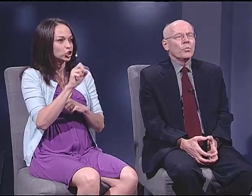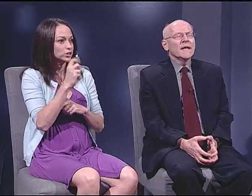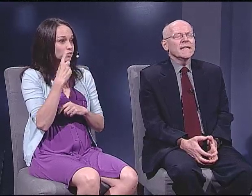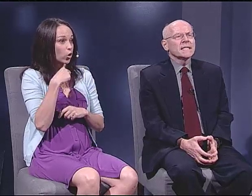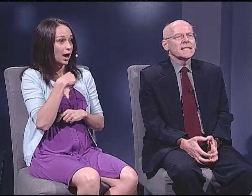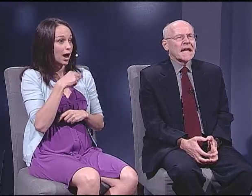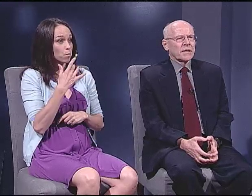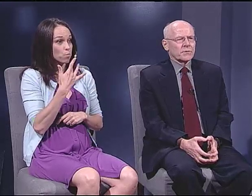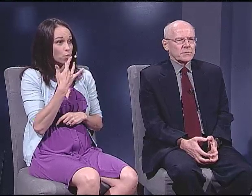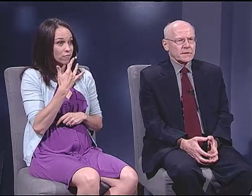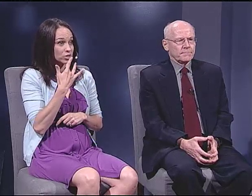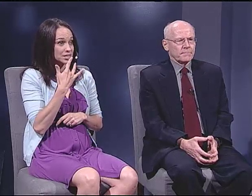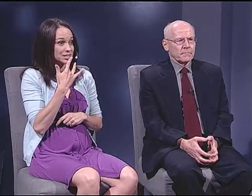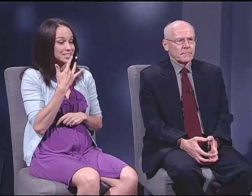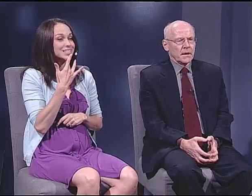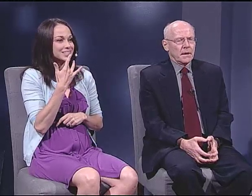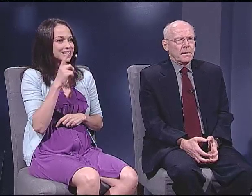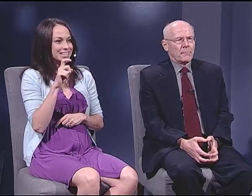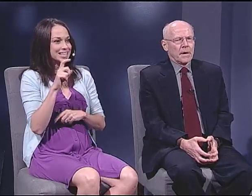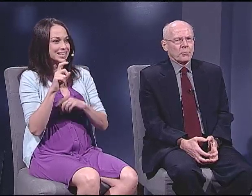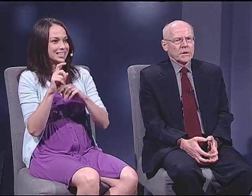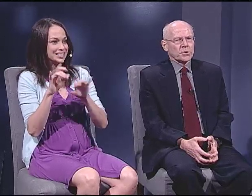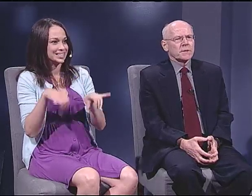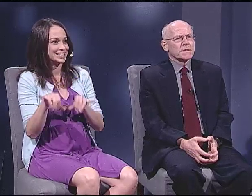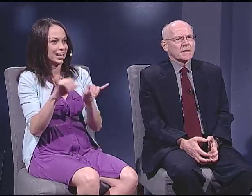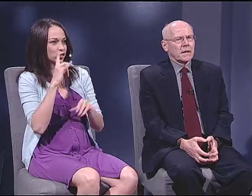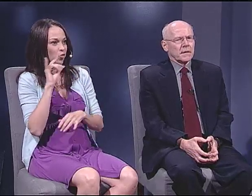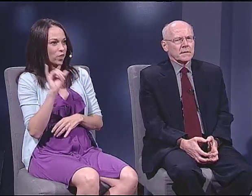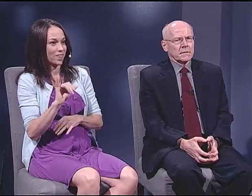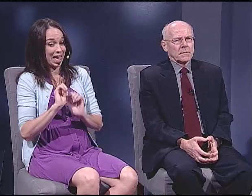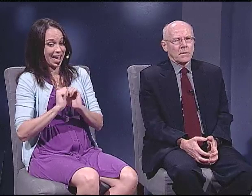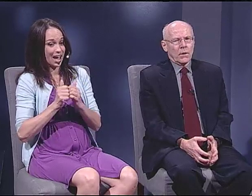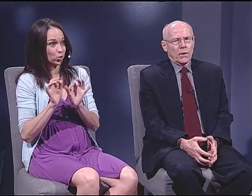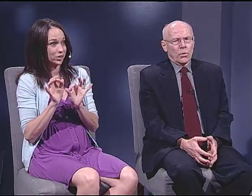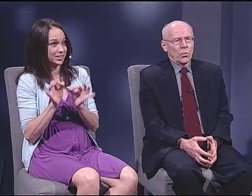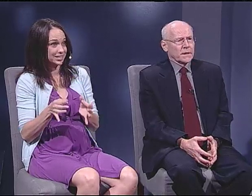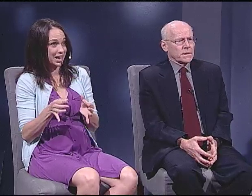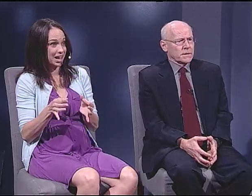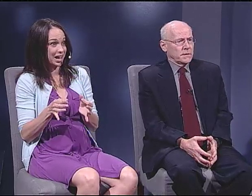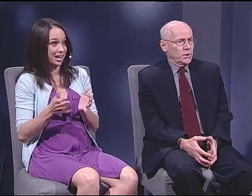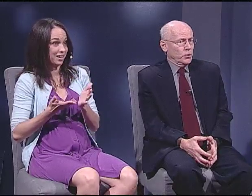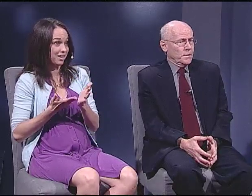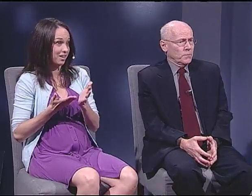we need standards by which to decide what is human,